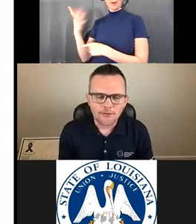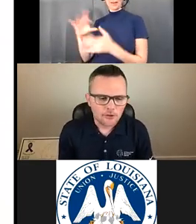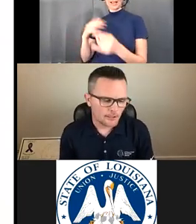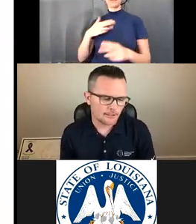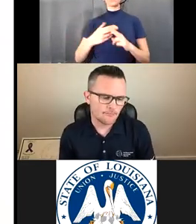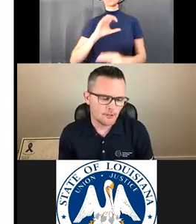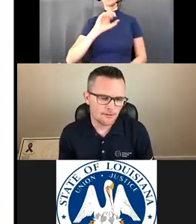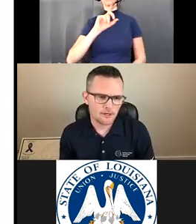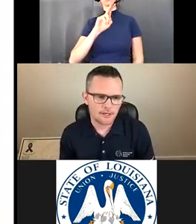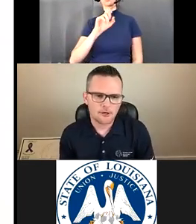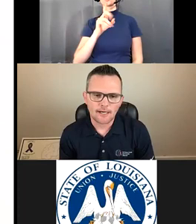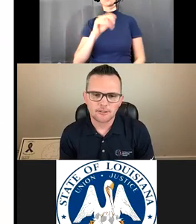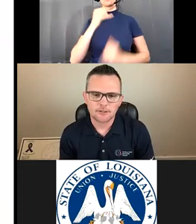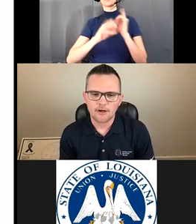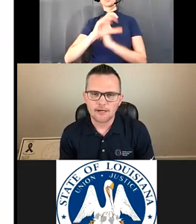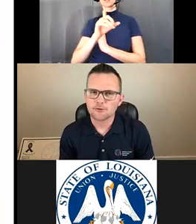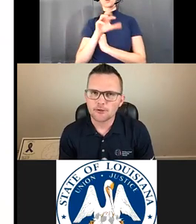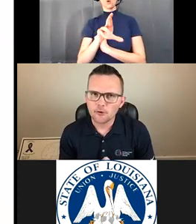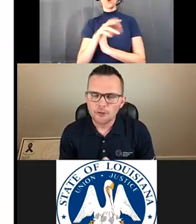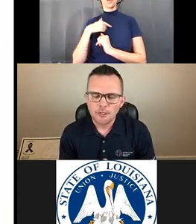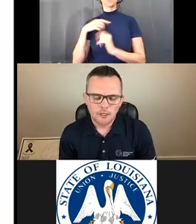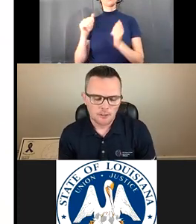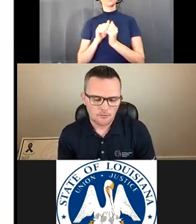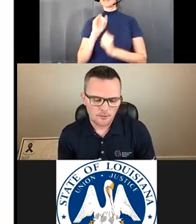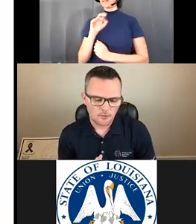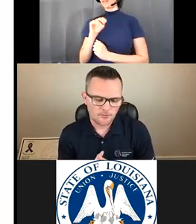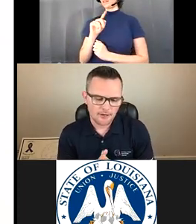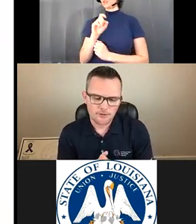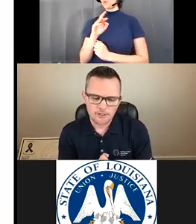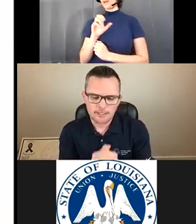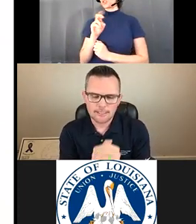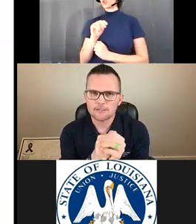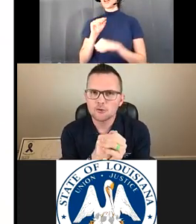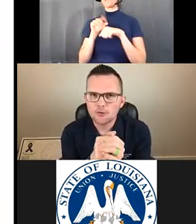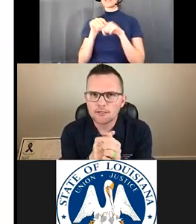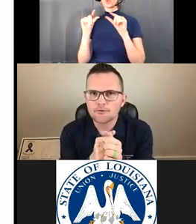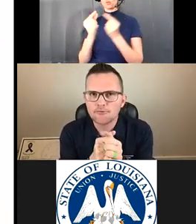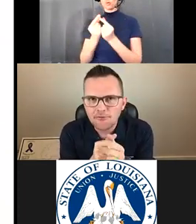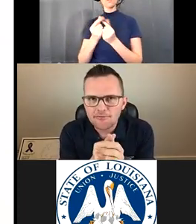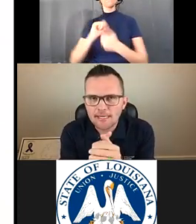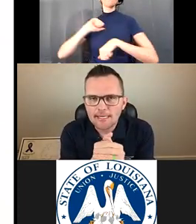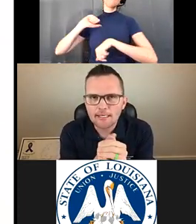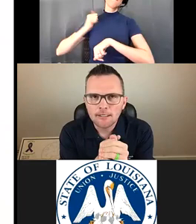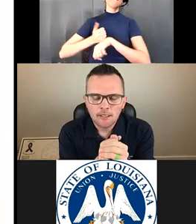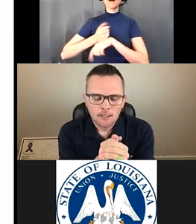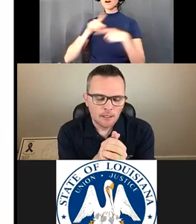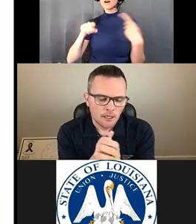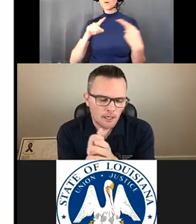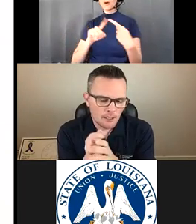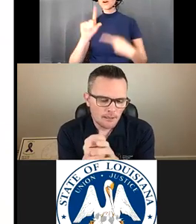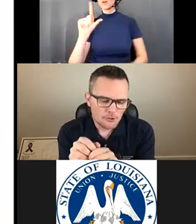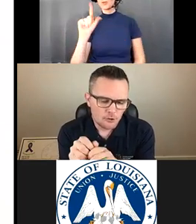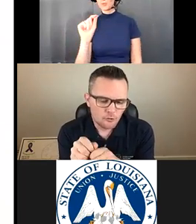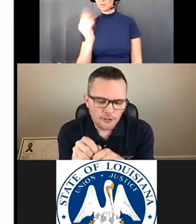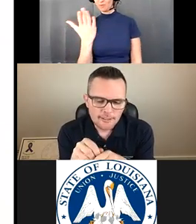Chandler, I'm with interaction advisory group. 15:32:48 We were founded in 2015, to really